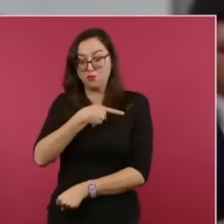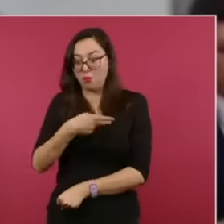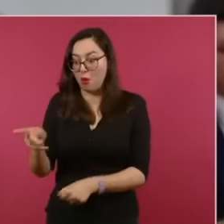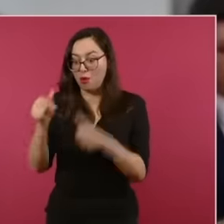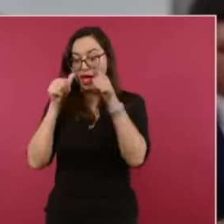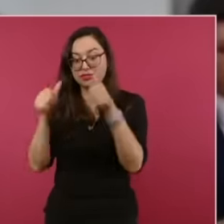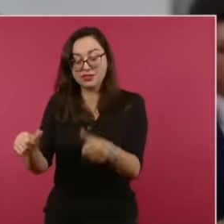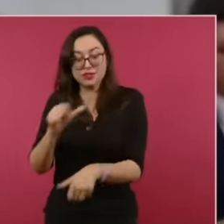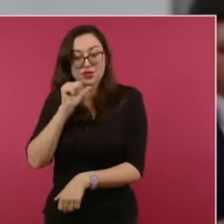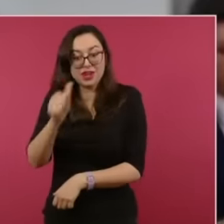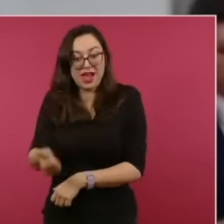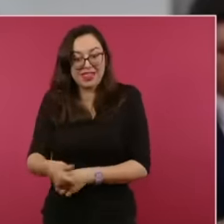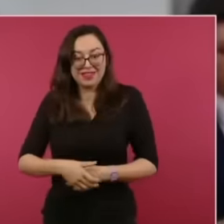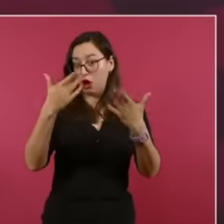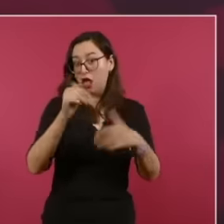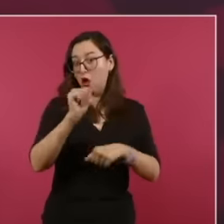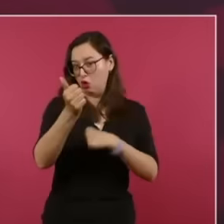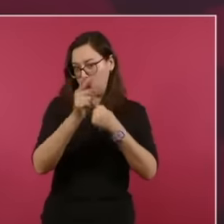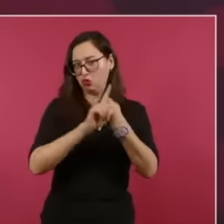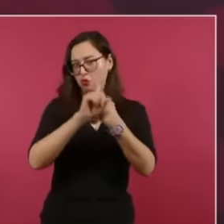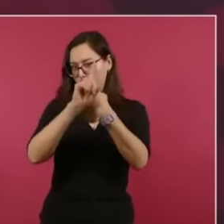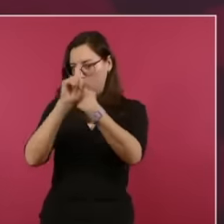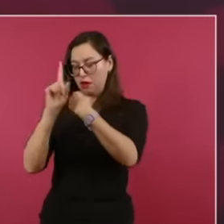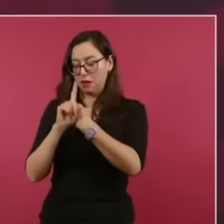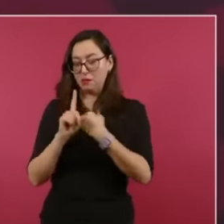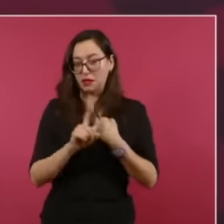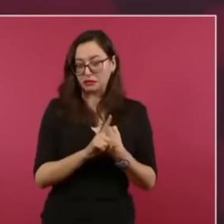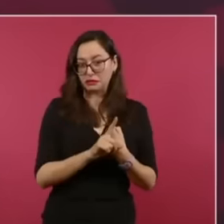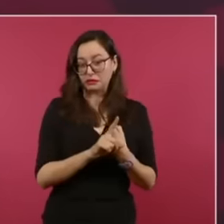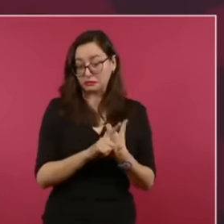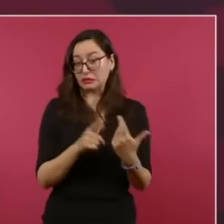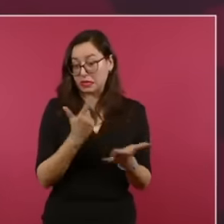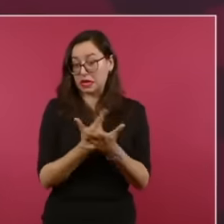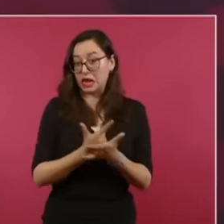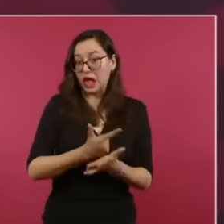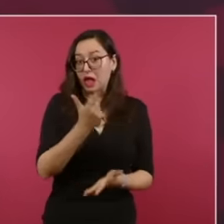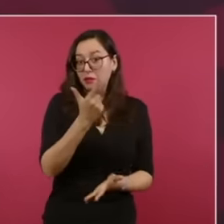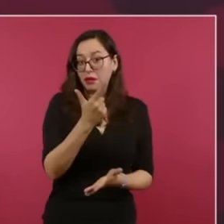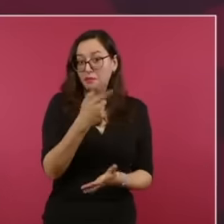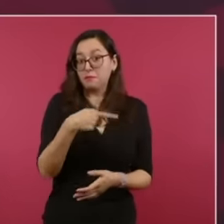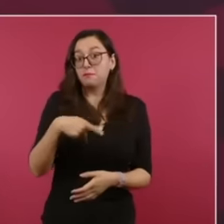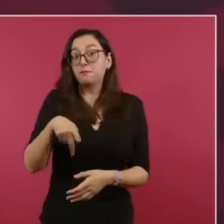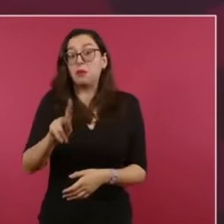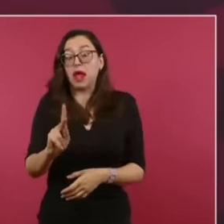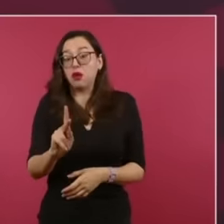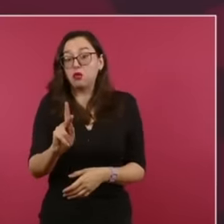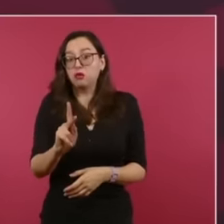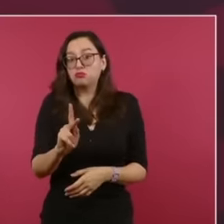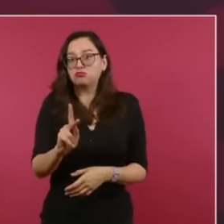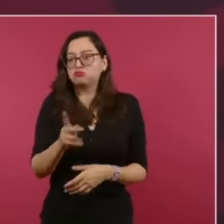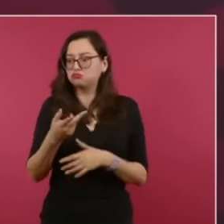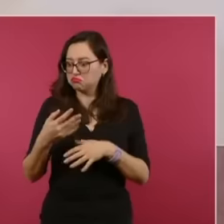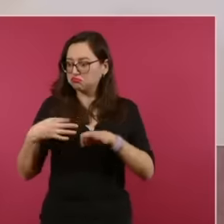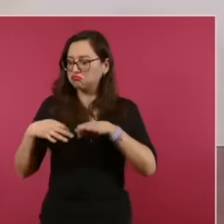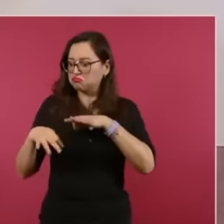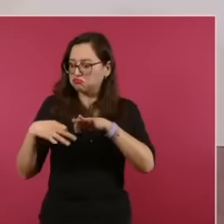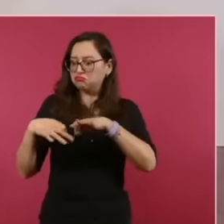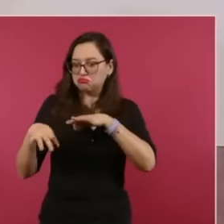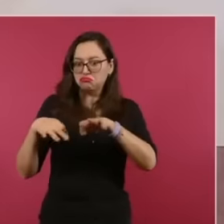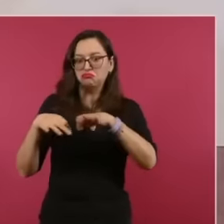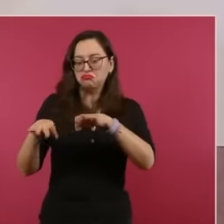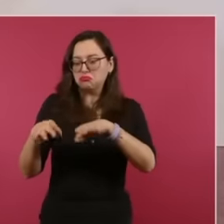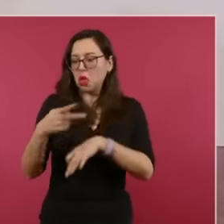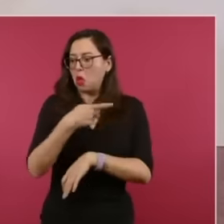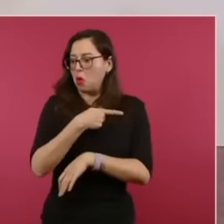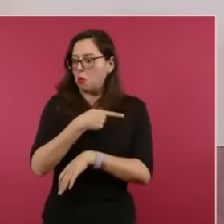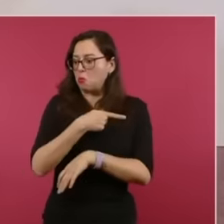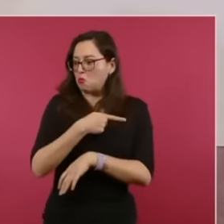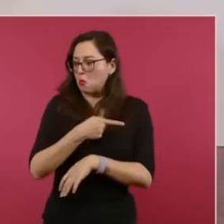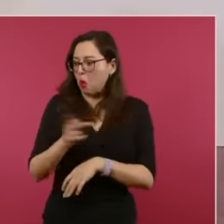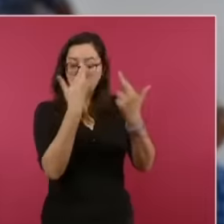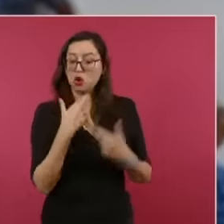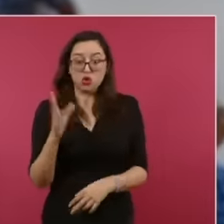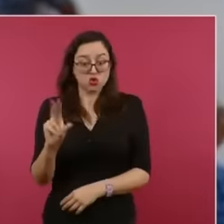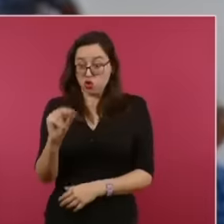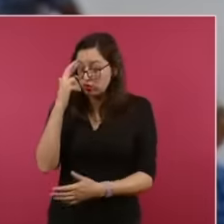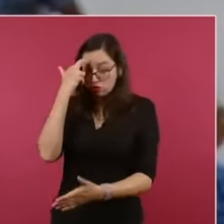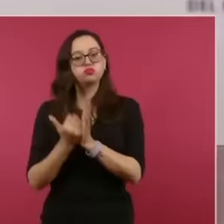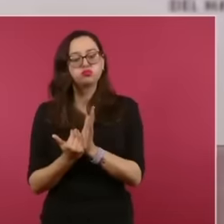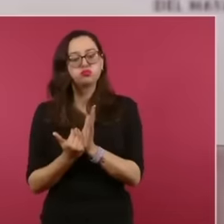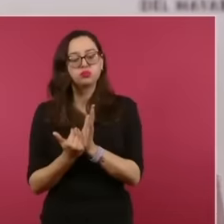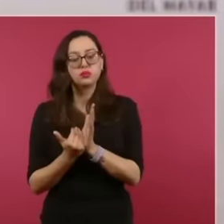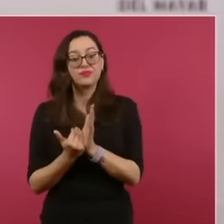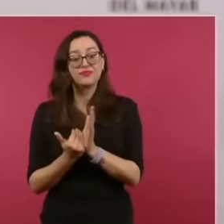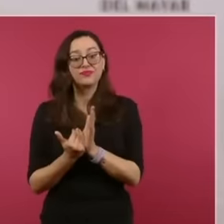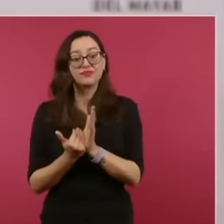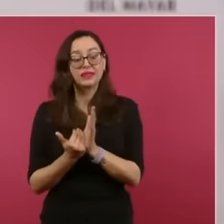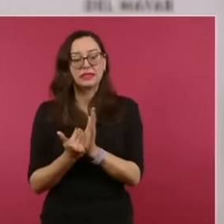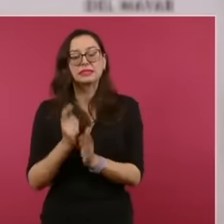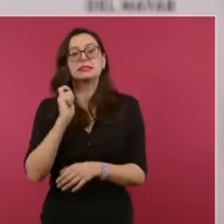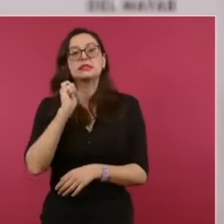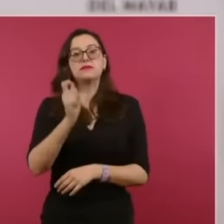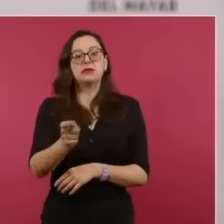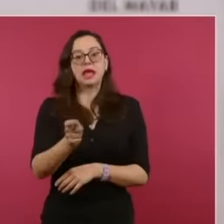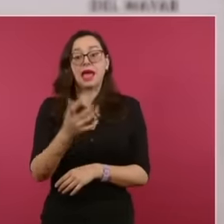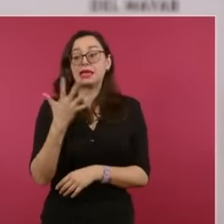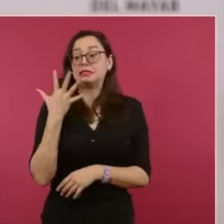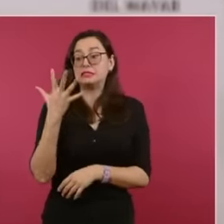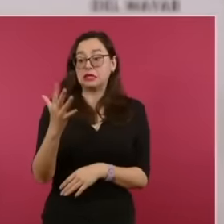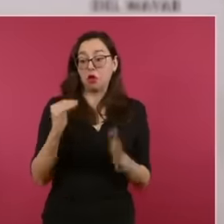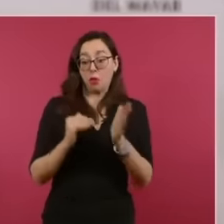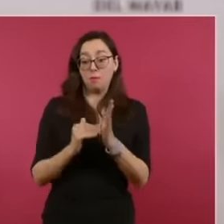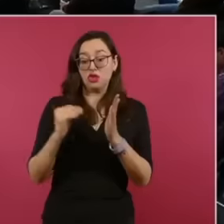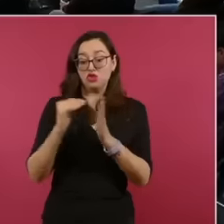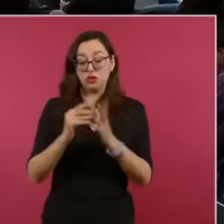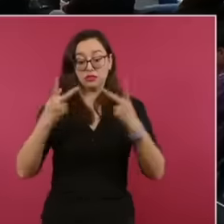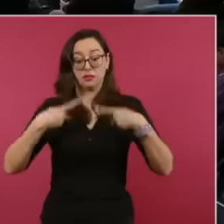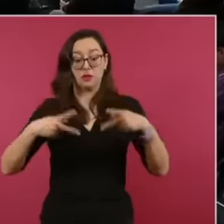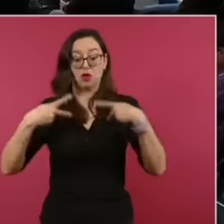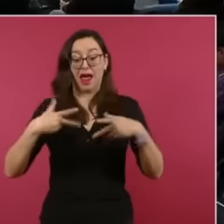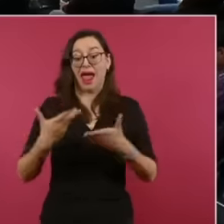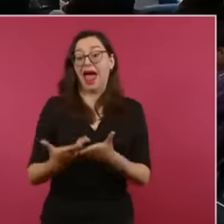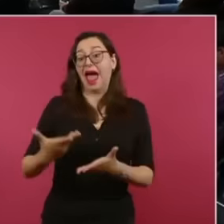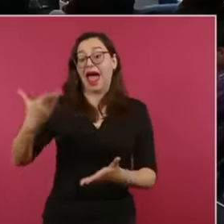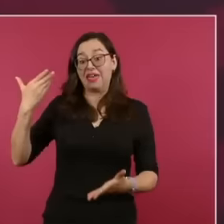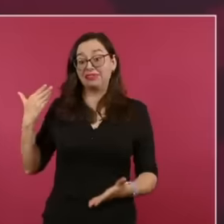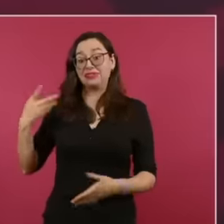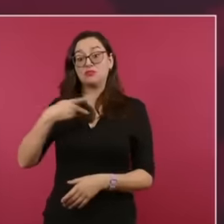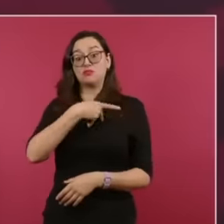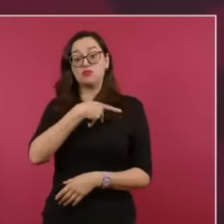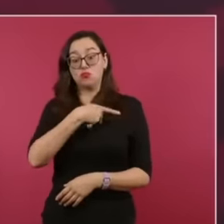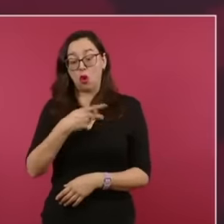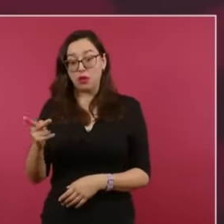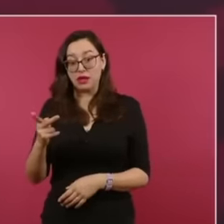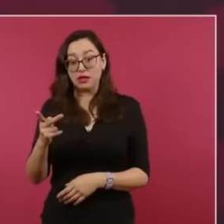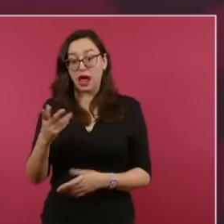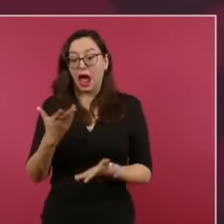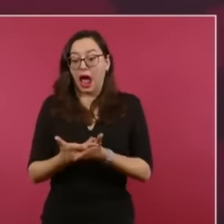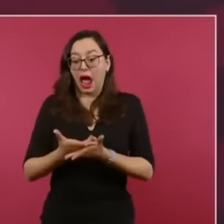reduced the number of poor people in Mexico. 5 million people 5 million people and another